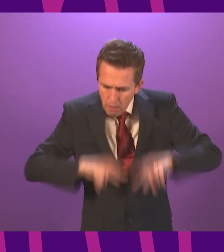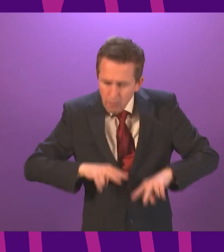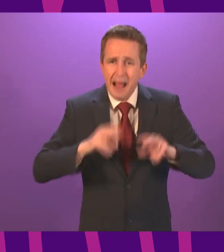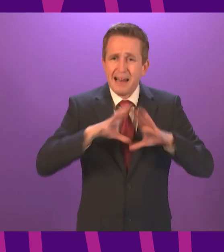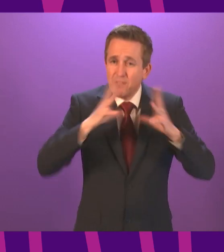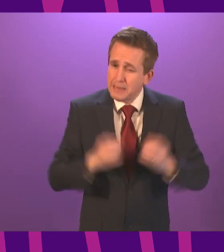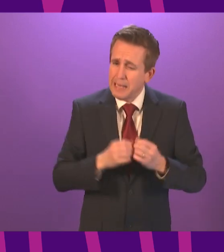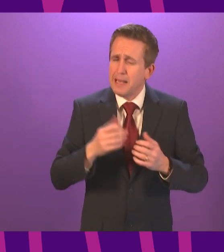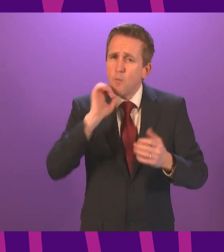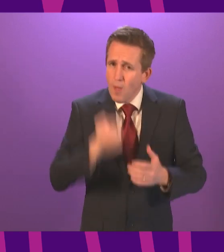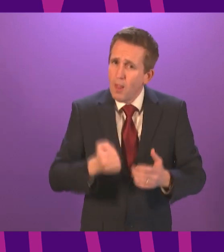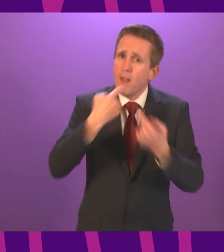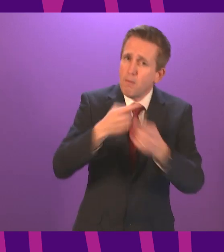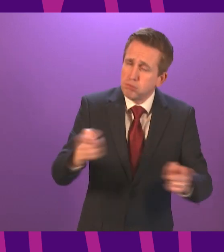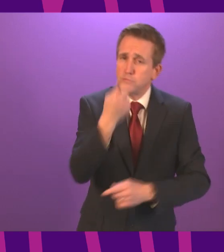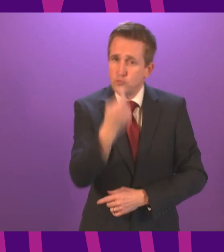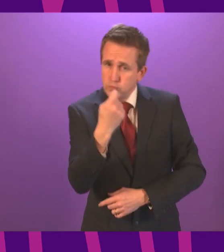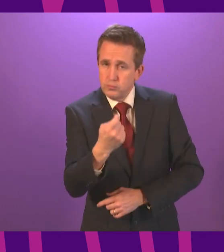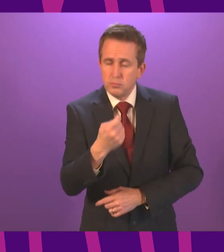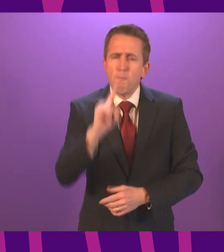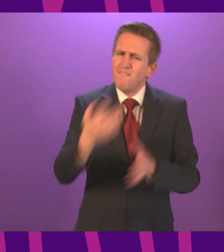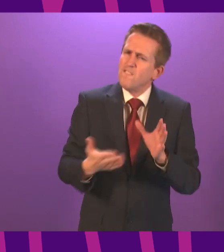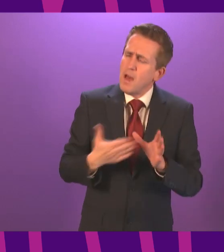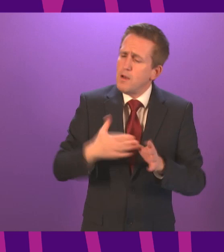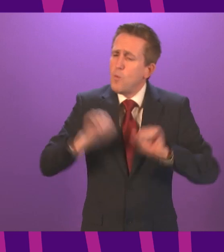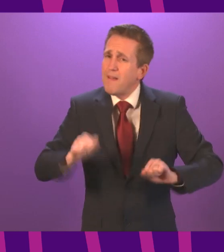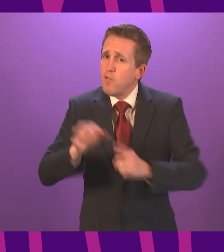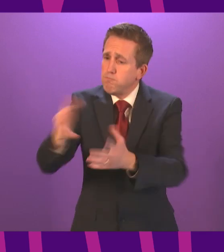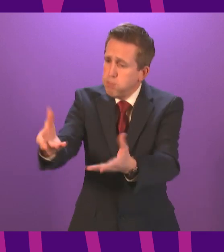to see what that proposal is. I hope that we will be able to share it with the public over the course of the next week.